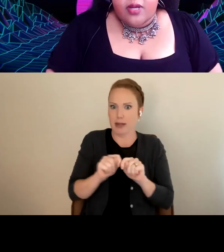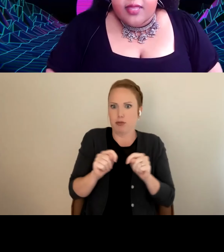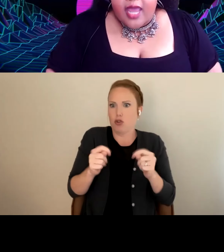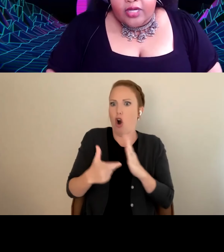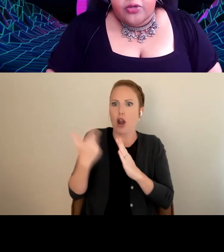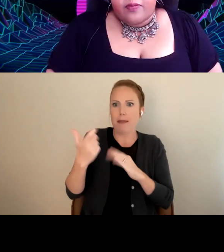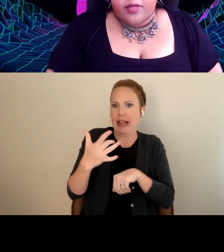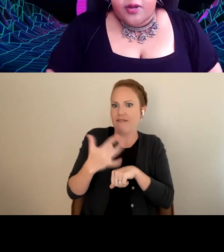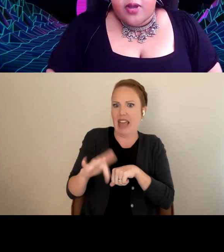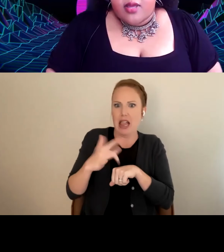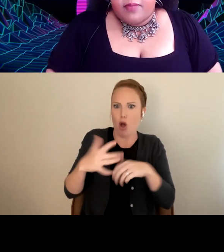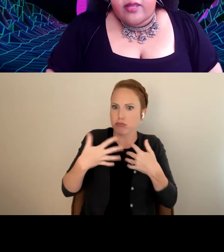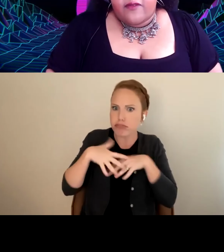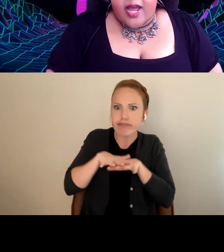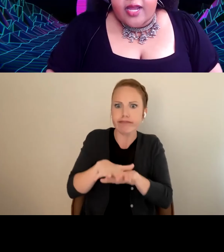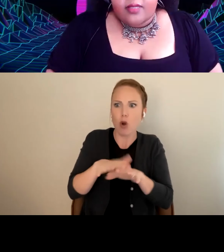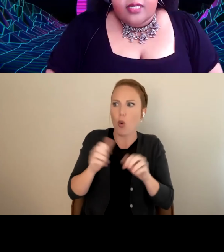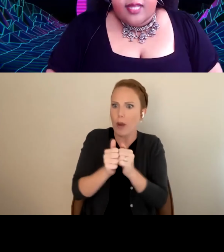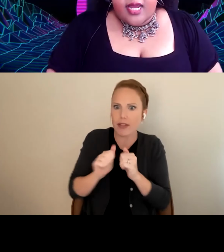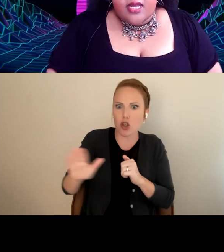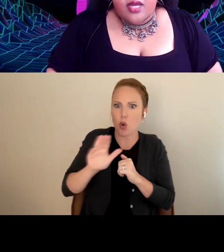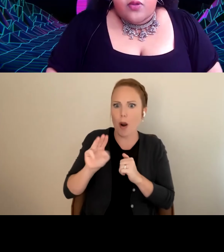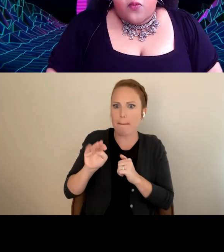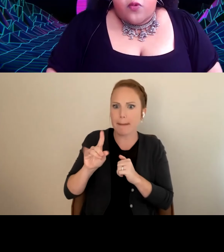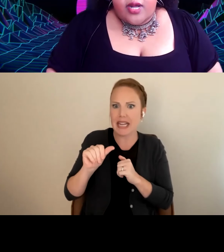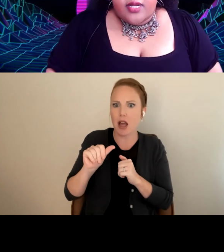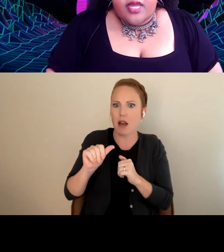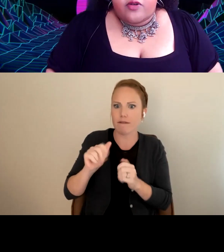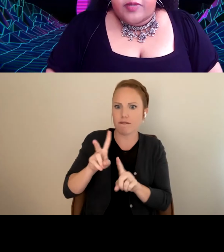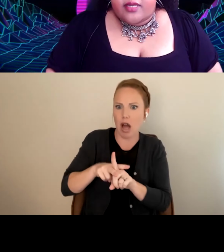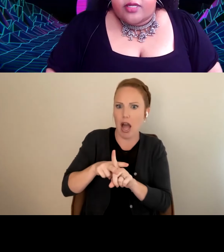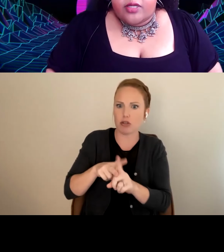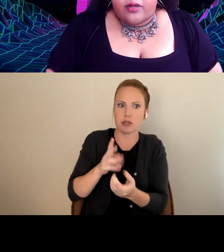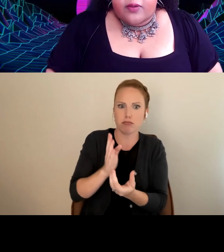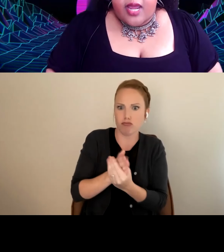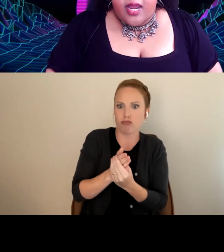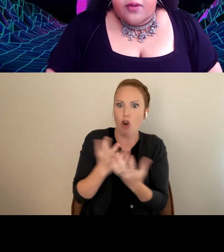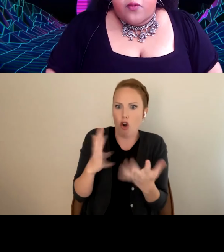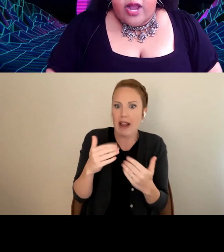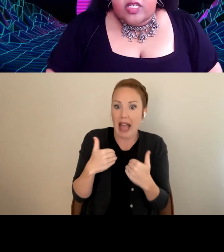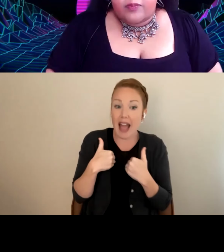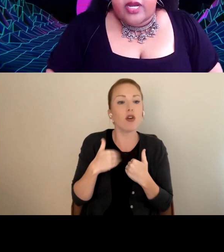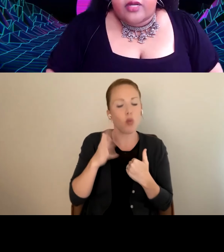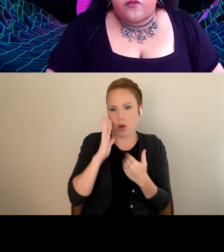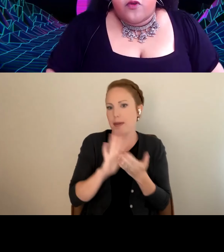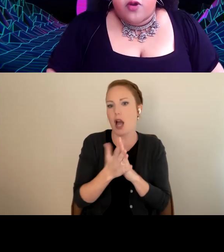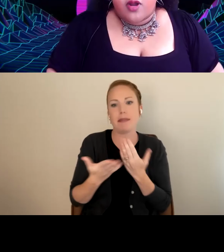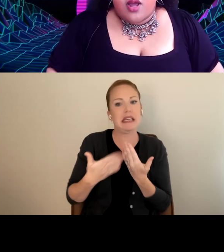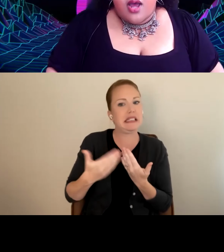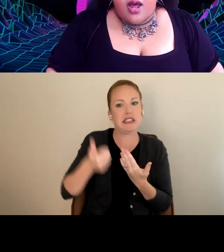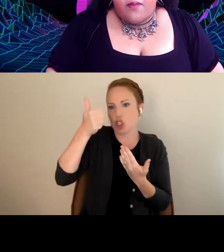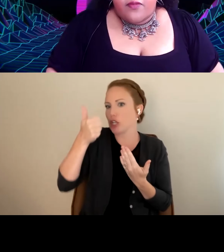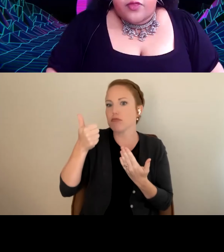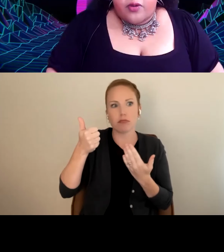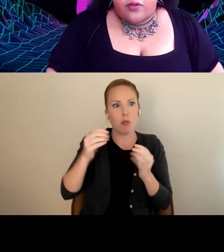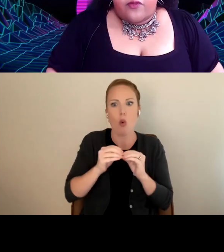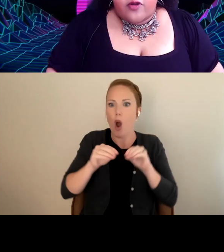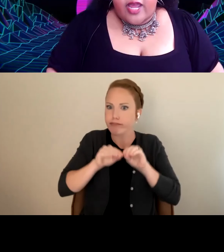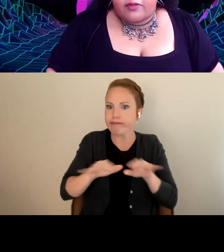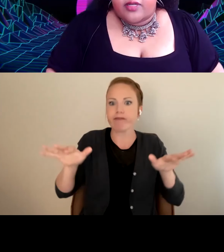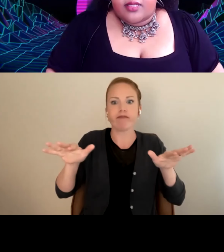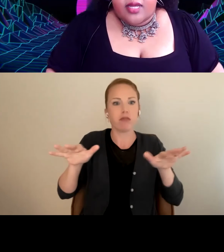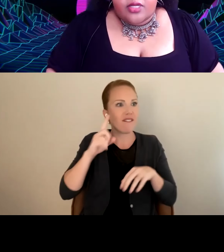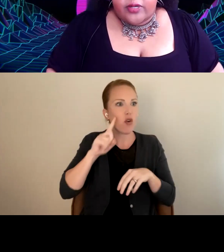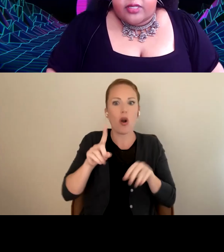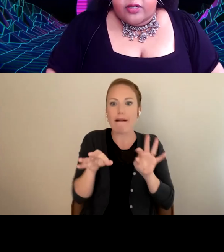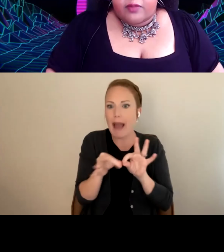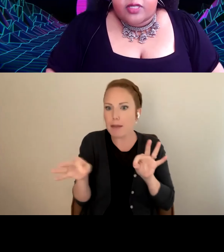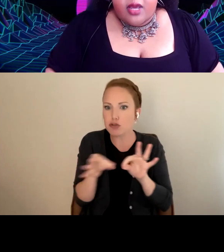the actual media files is that 1, it will be easier and widespread for captions and transcripts